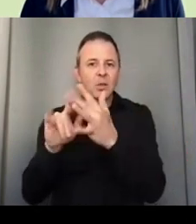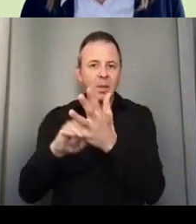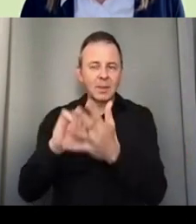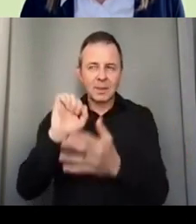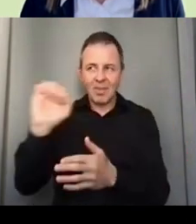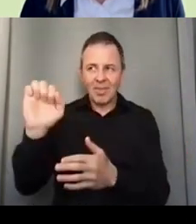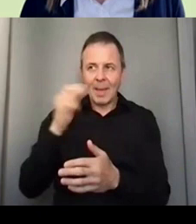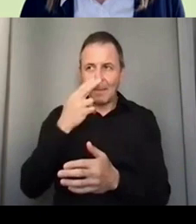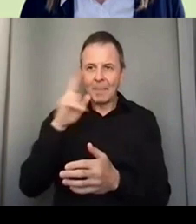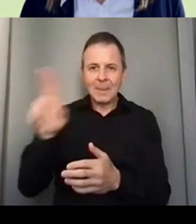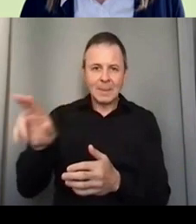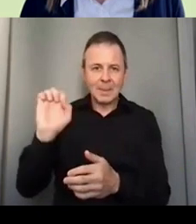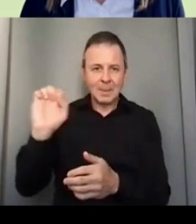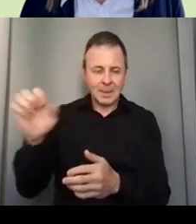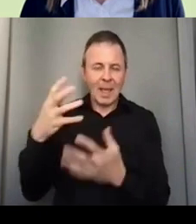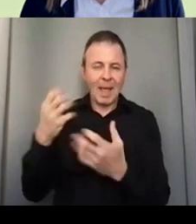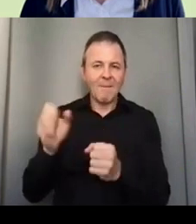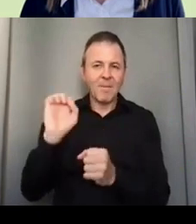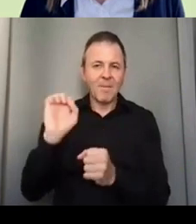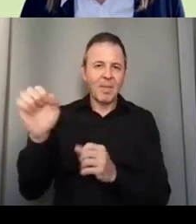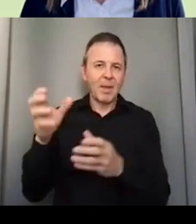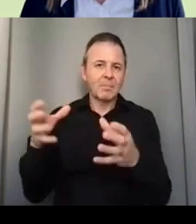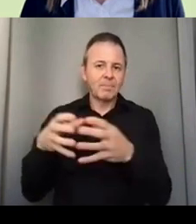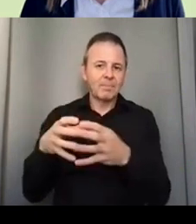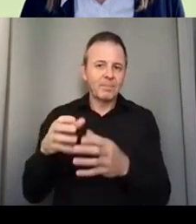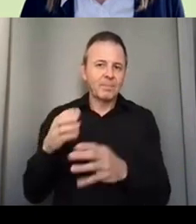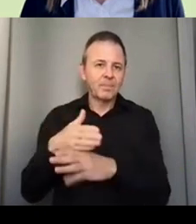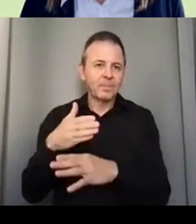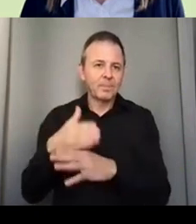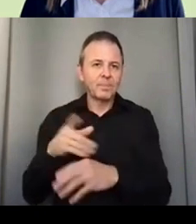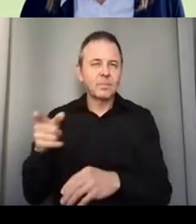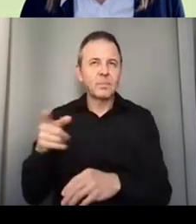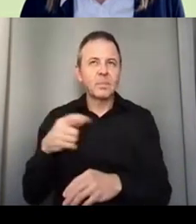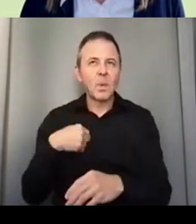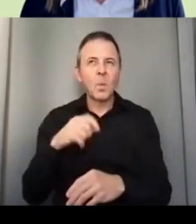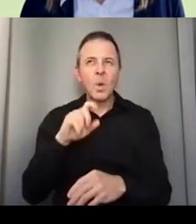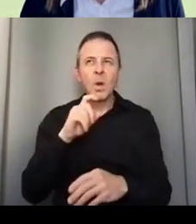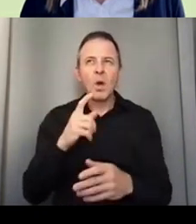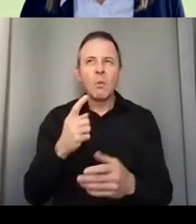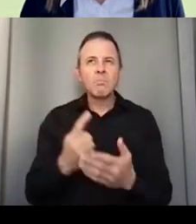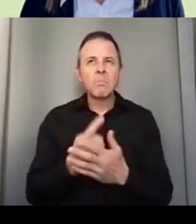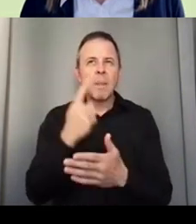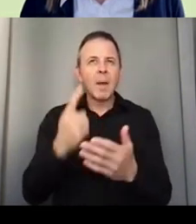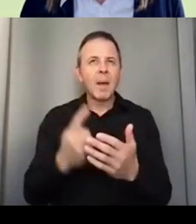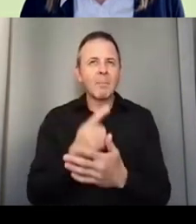then got their own business one thing we're hearing often or you know a few